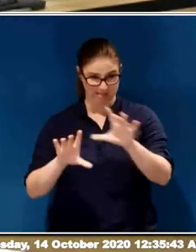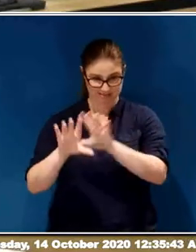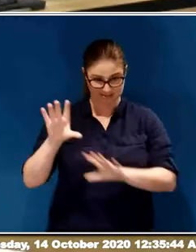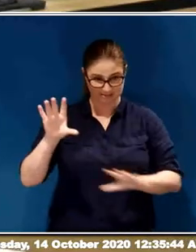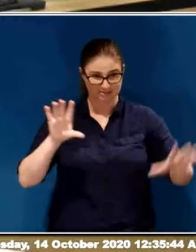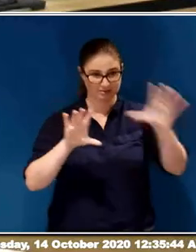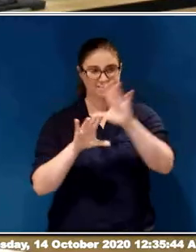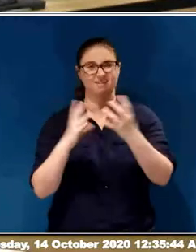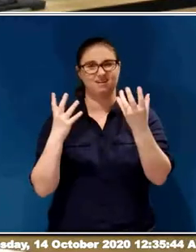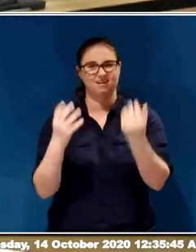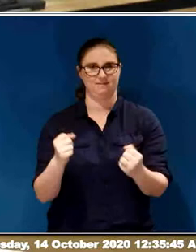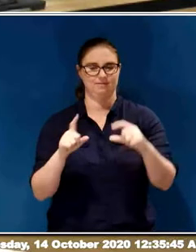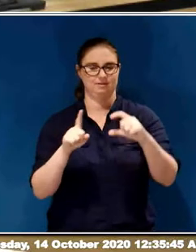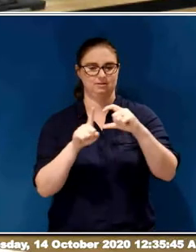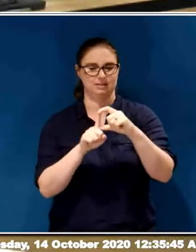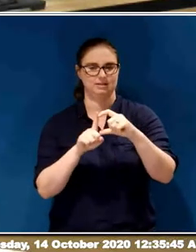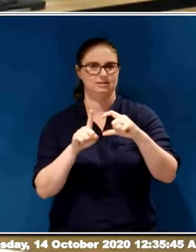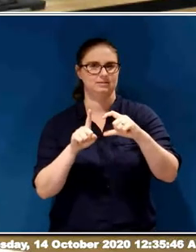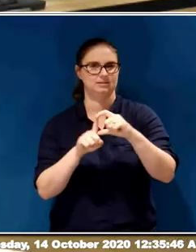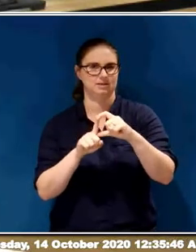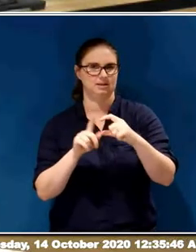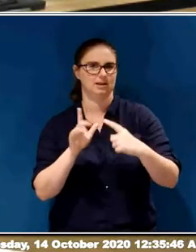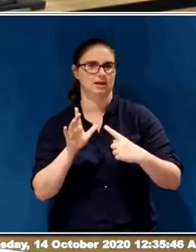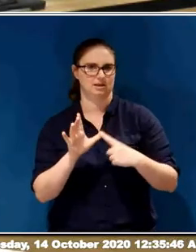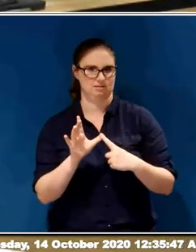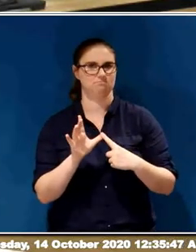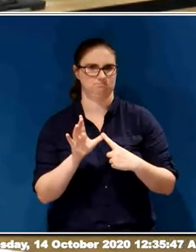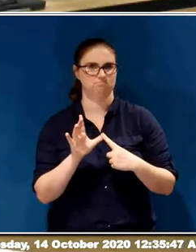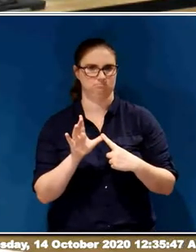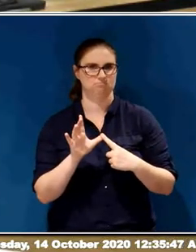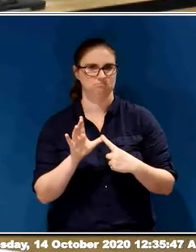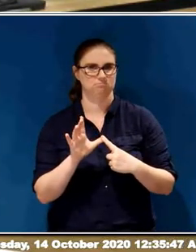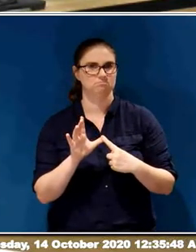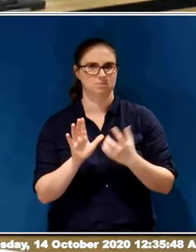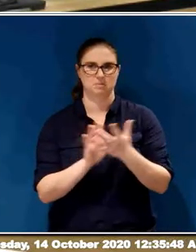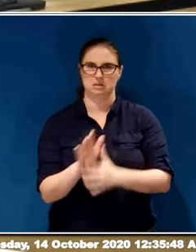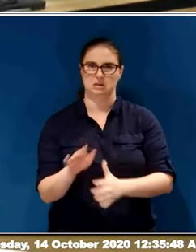discrimination and mandates reasonable adjustments subject to some exceptions,